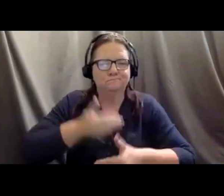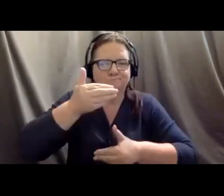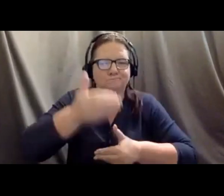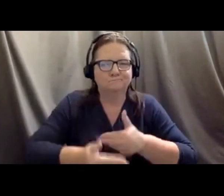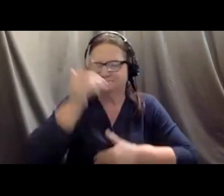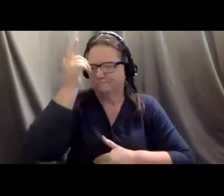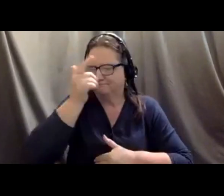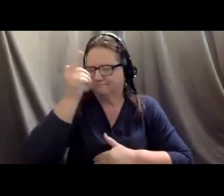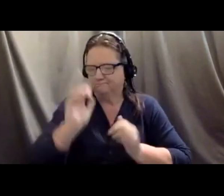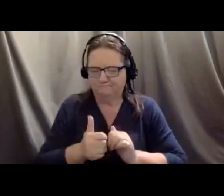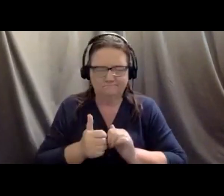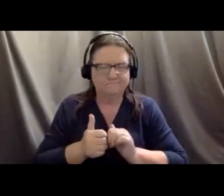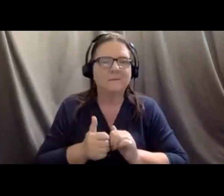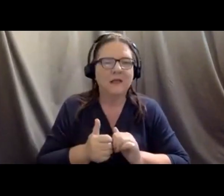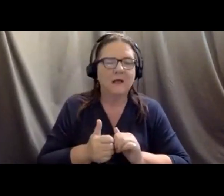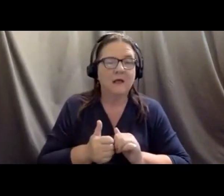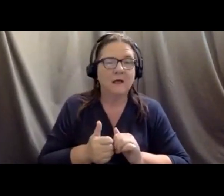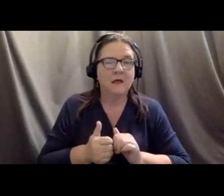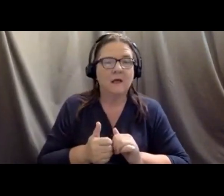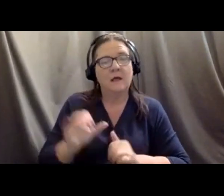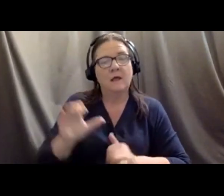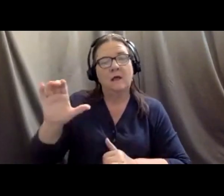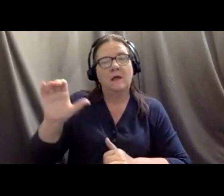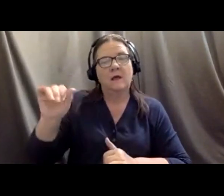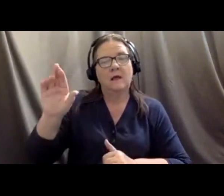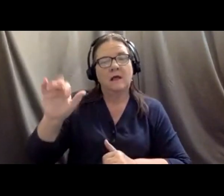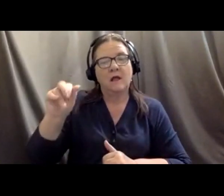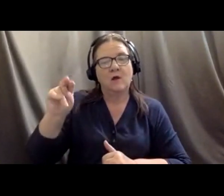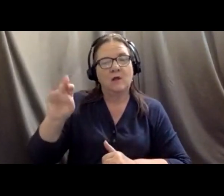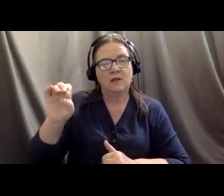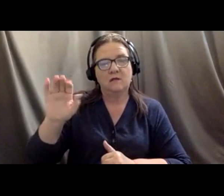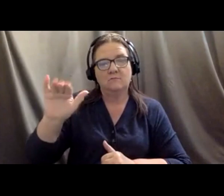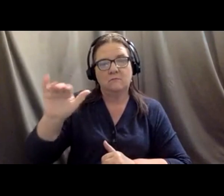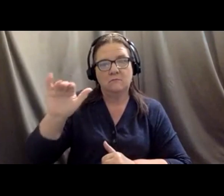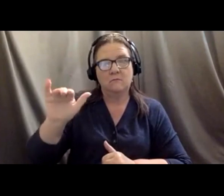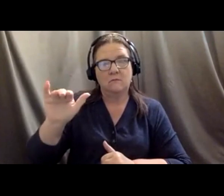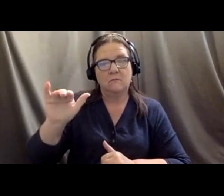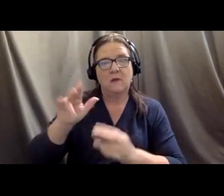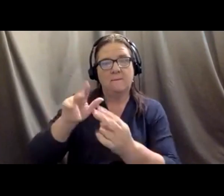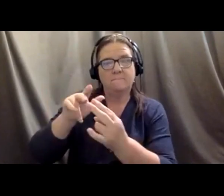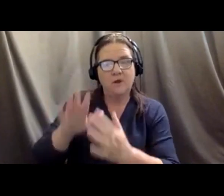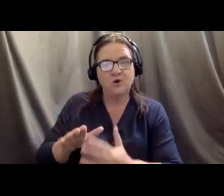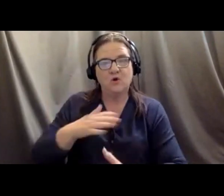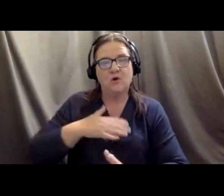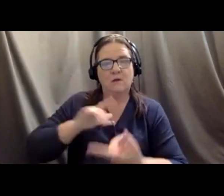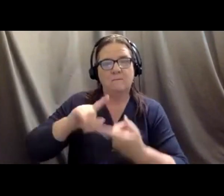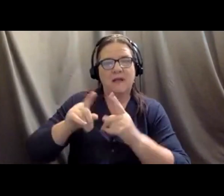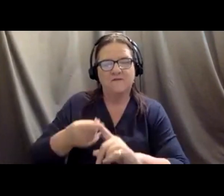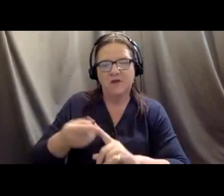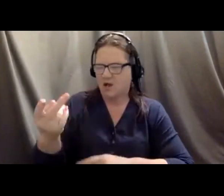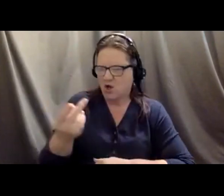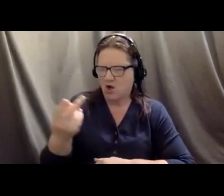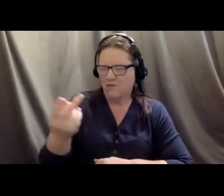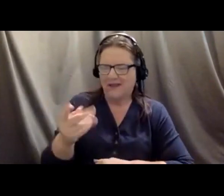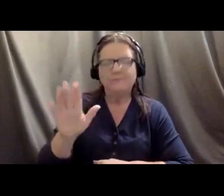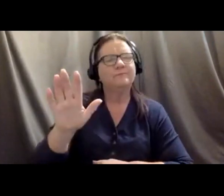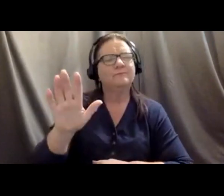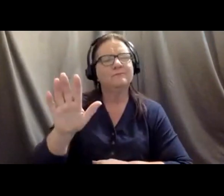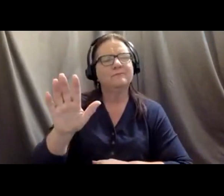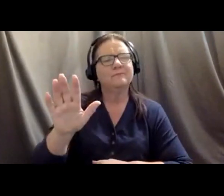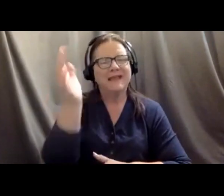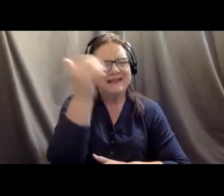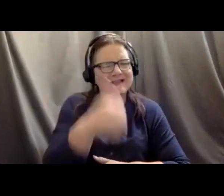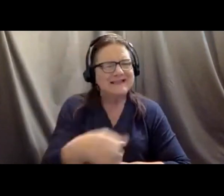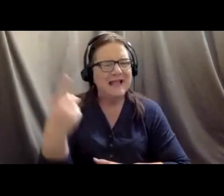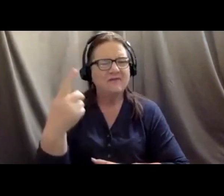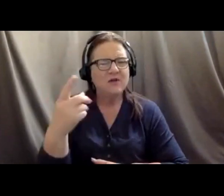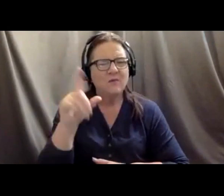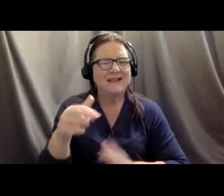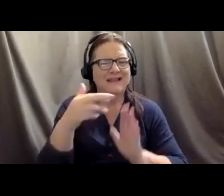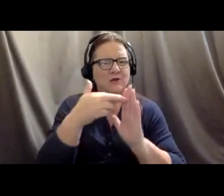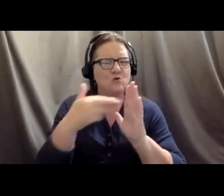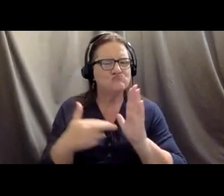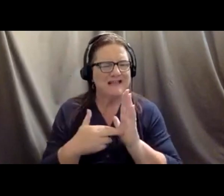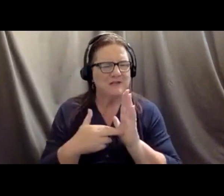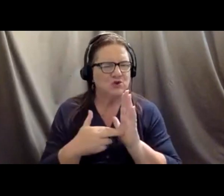And that is, Carolyn, partner my friend, are we -- so does everybody need to register for